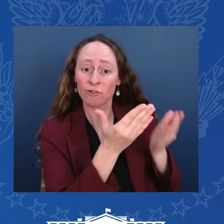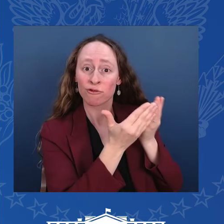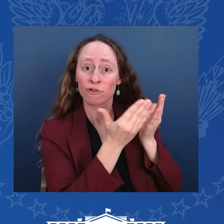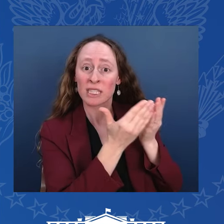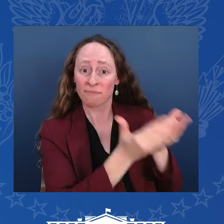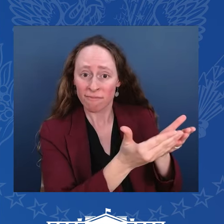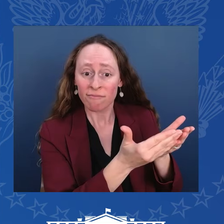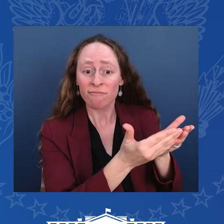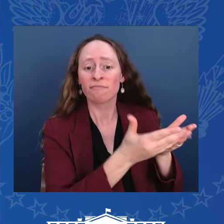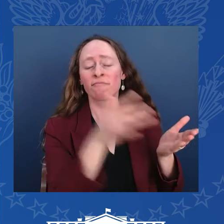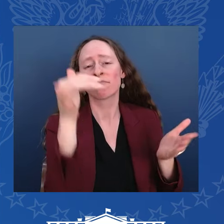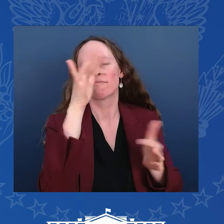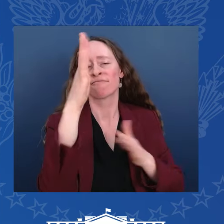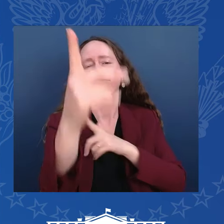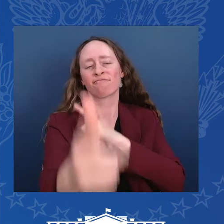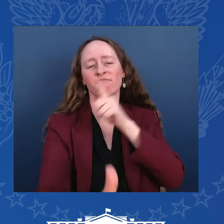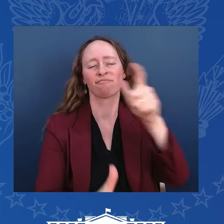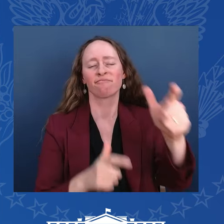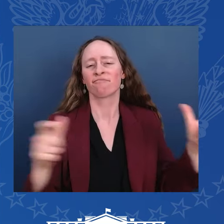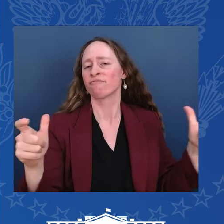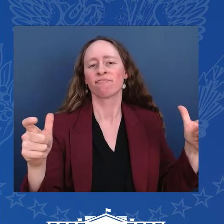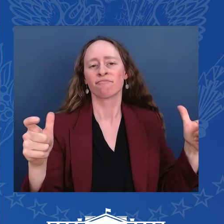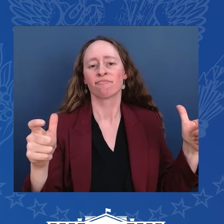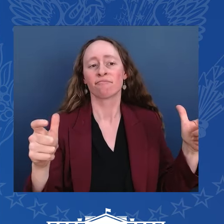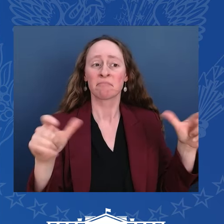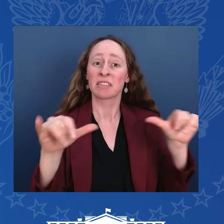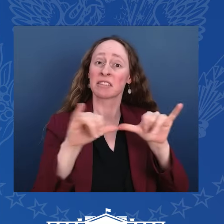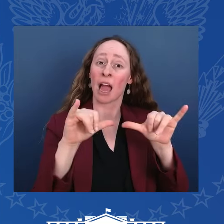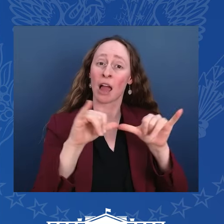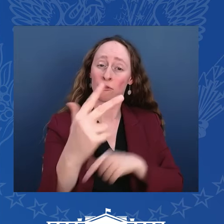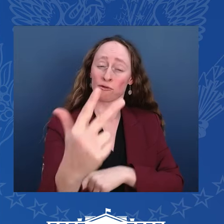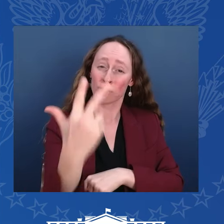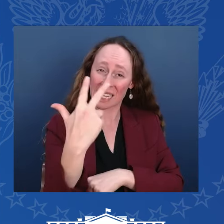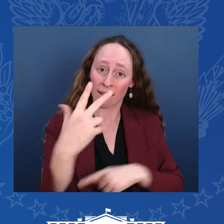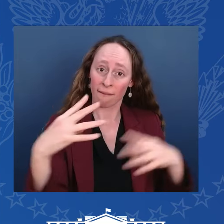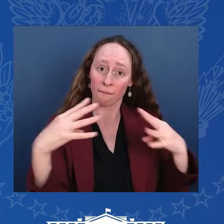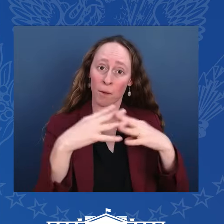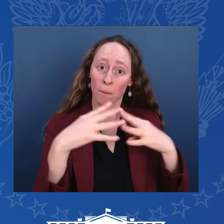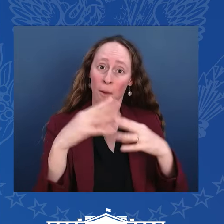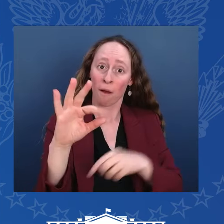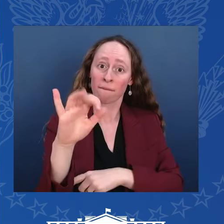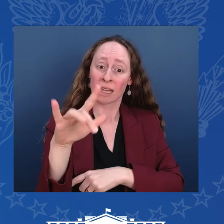that was stuck in the middle of a shipping channel. With the Francis Scott Key Bridge sitting on top of it.